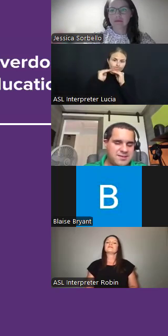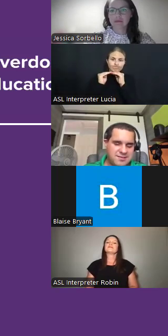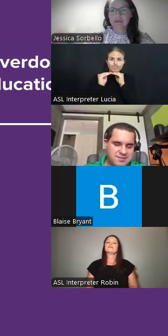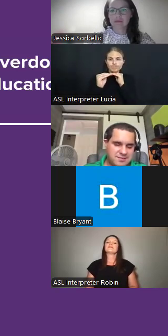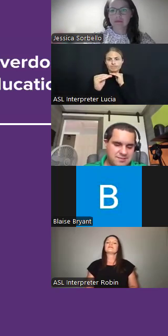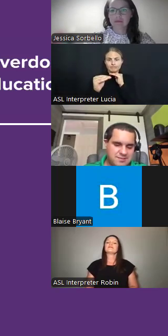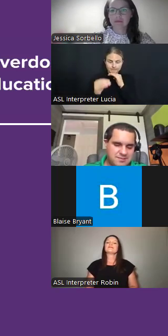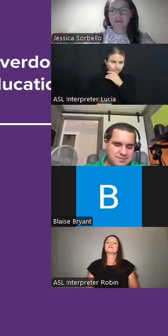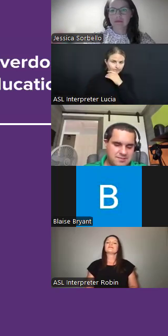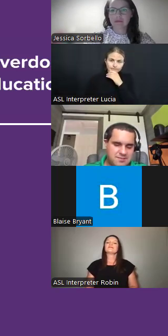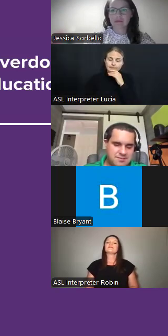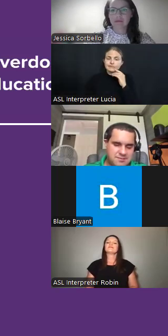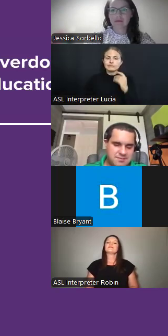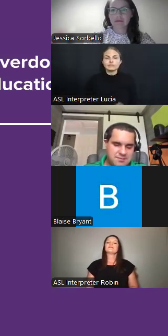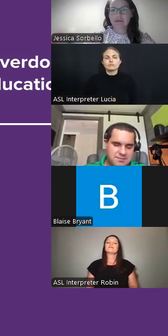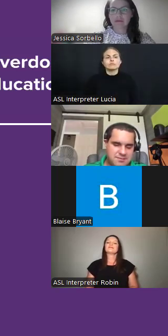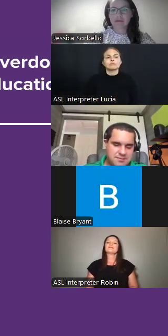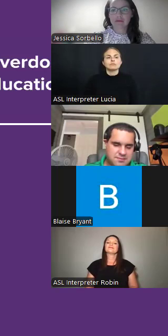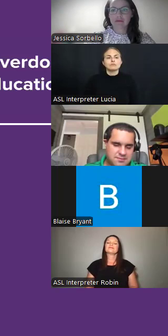know when the attendees stop trickling in and Christal will